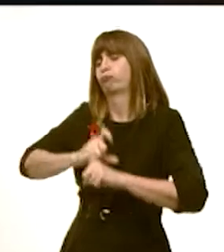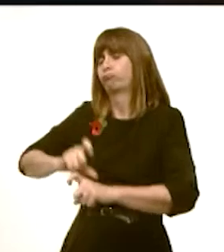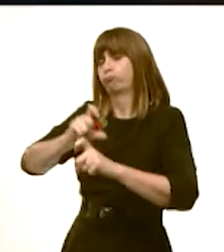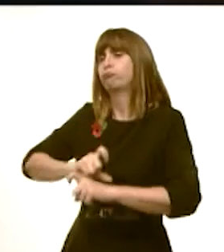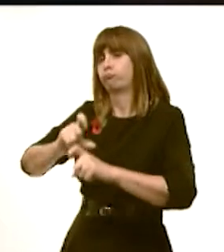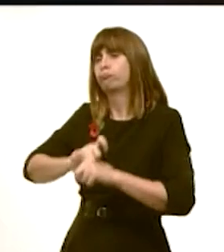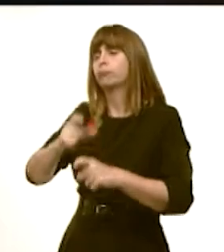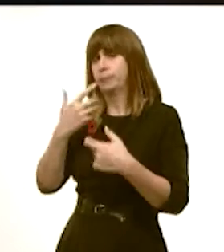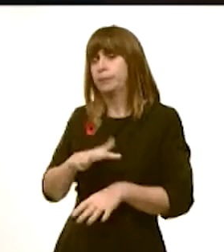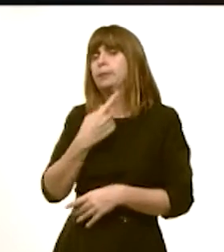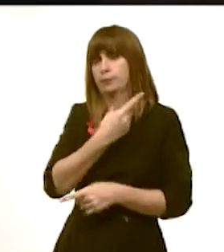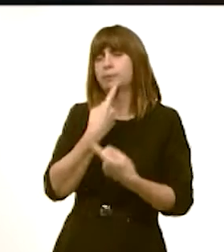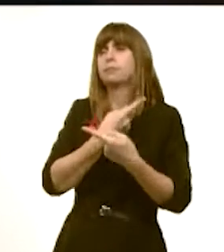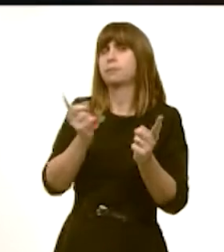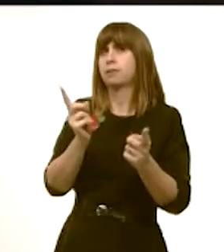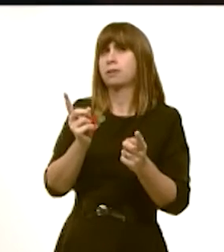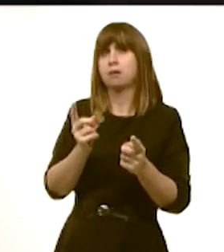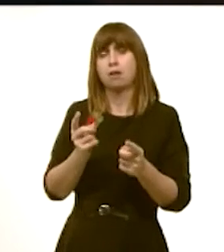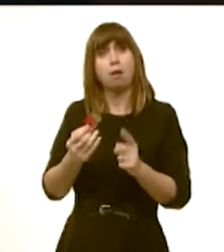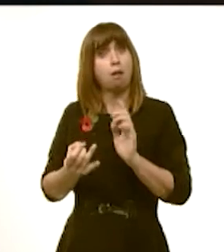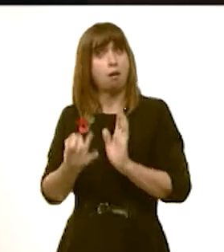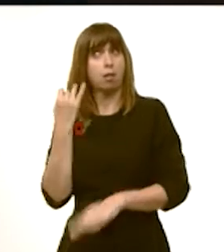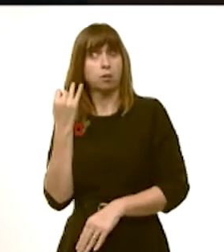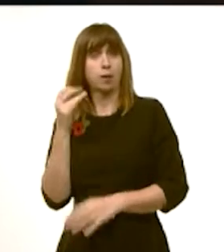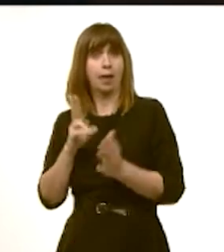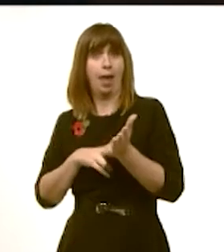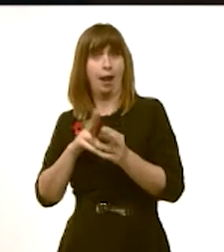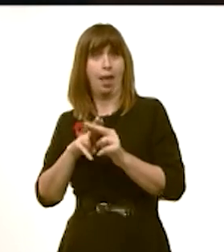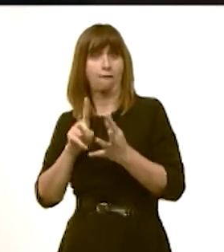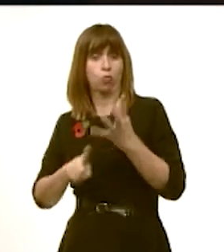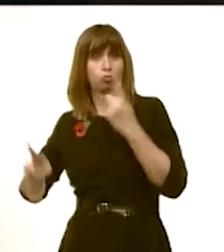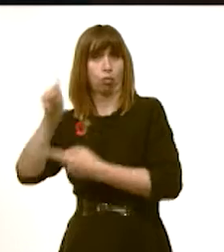One theme that came up consistently last week at the NFU conference in Llandrindod Wells